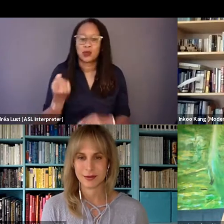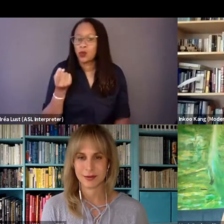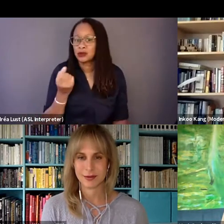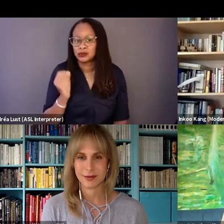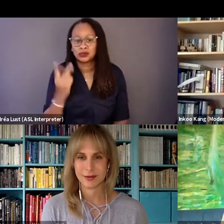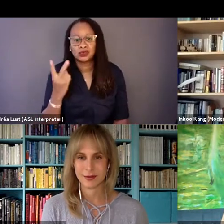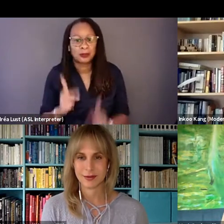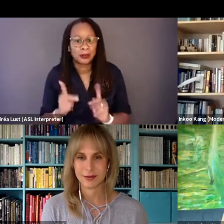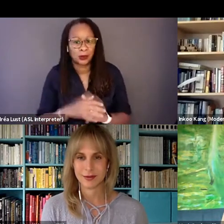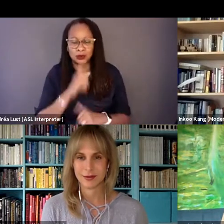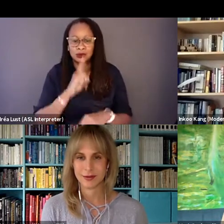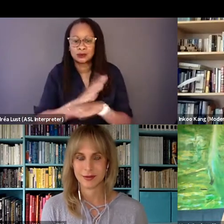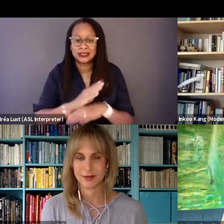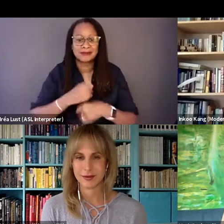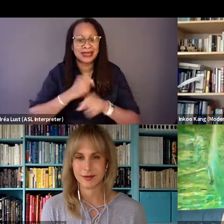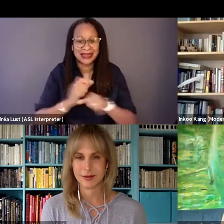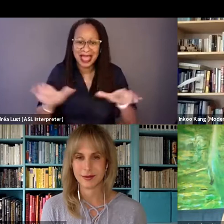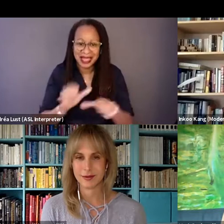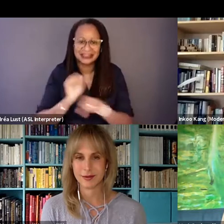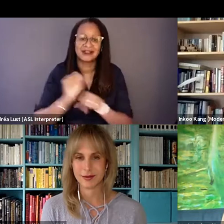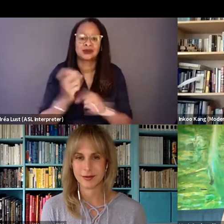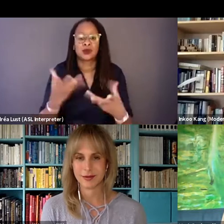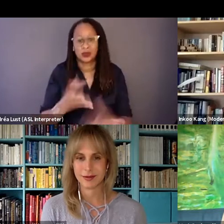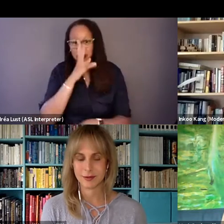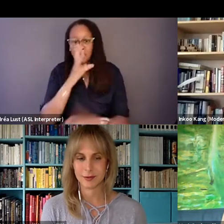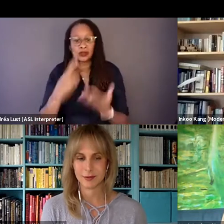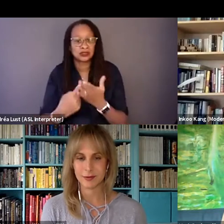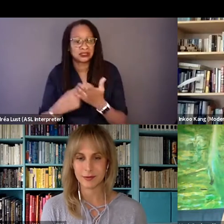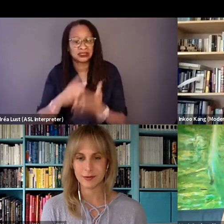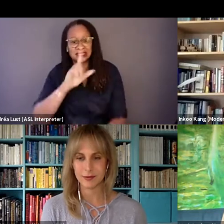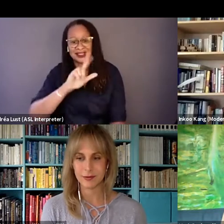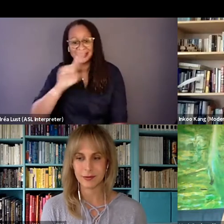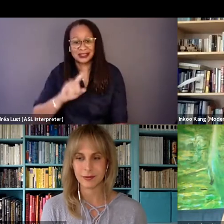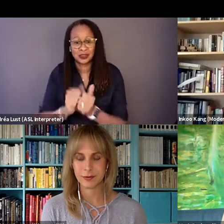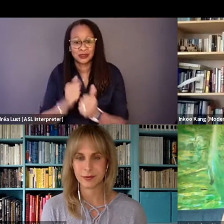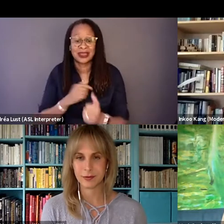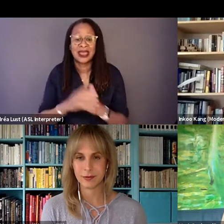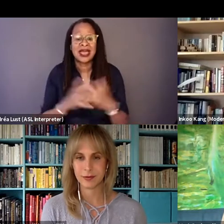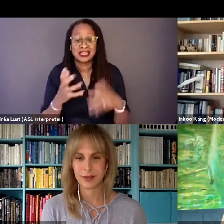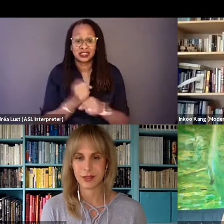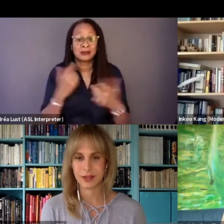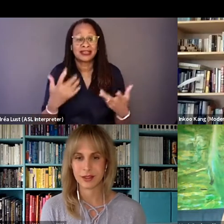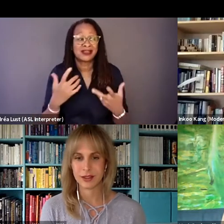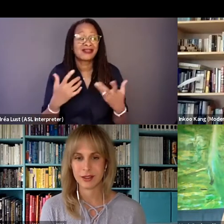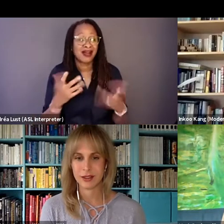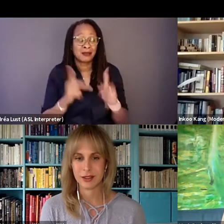who made an active effort to wanna talk to me, but it just took a lot of me realizing that I wasn't going away. And I think once that happened